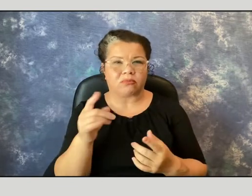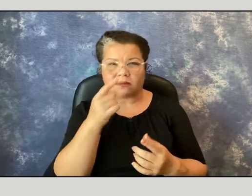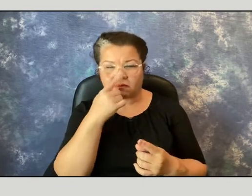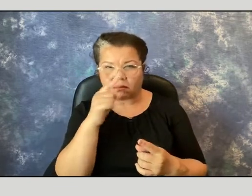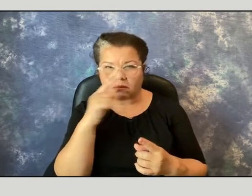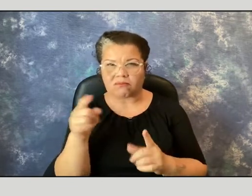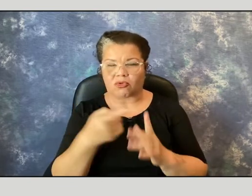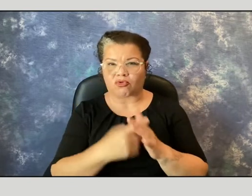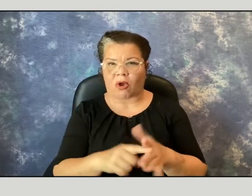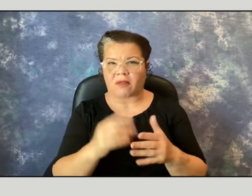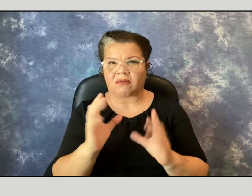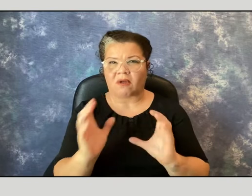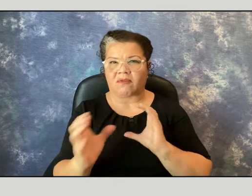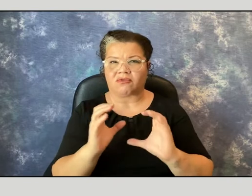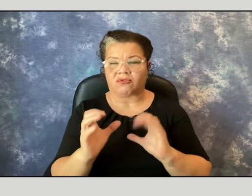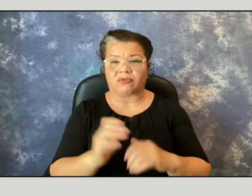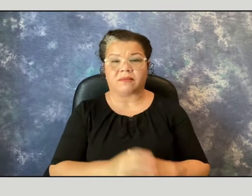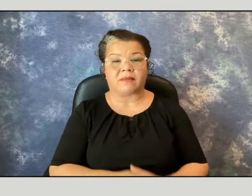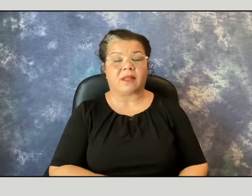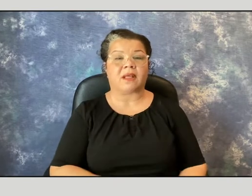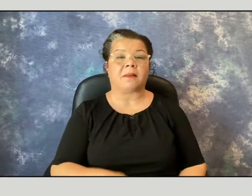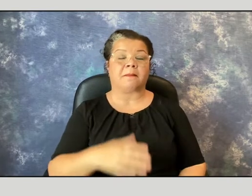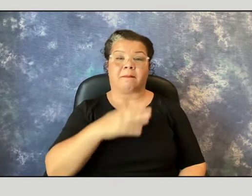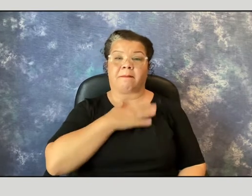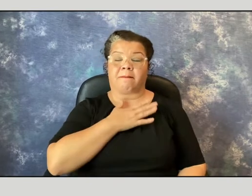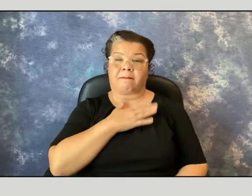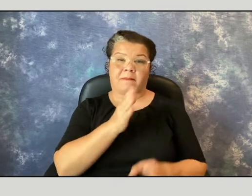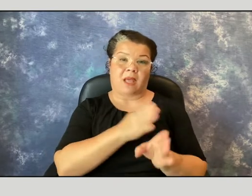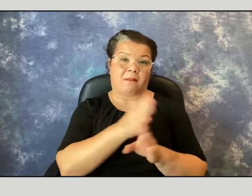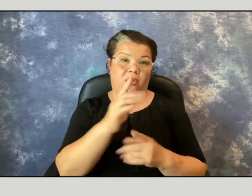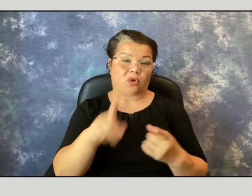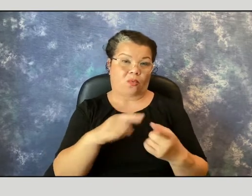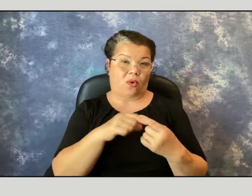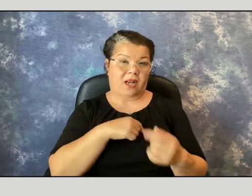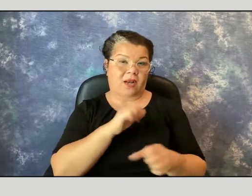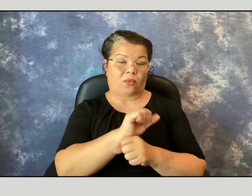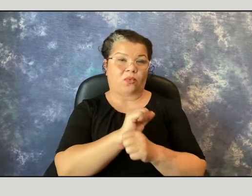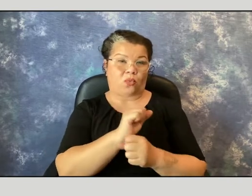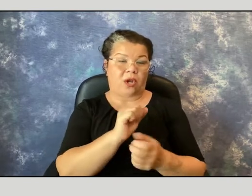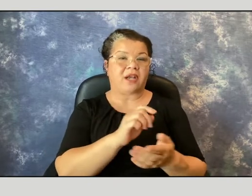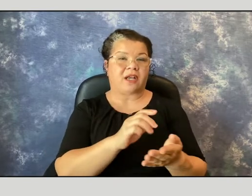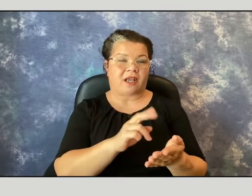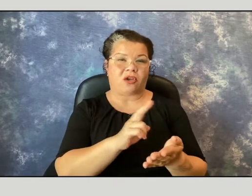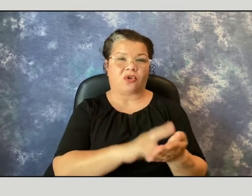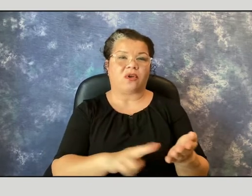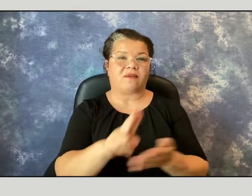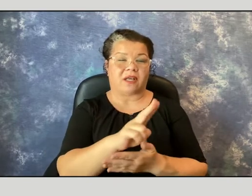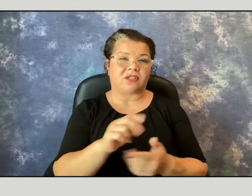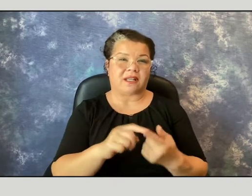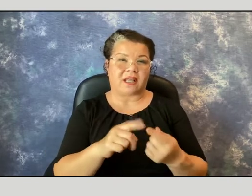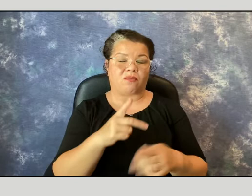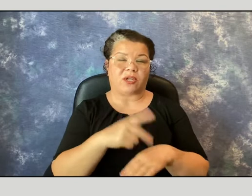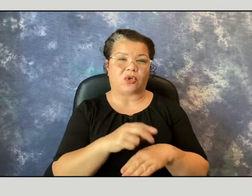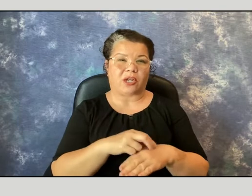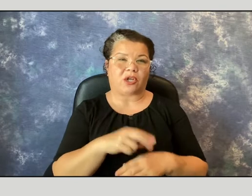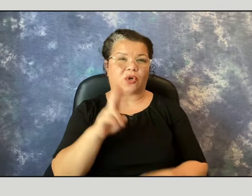My major when I was at the University of Puerto Rico, proud alum of the UPR, was social sciences general program